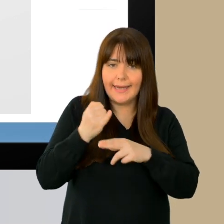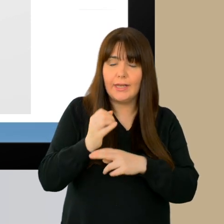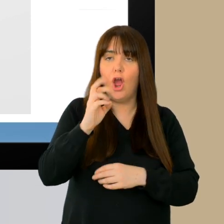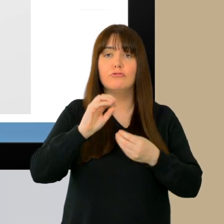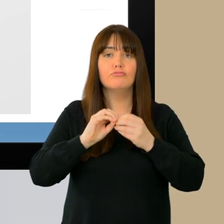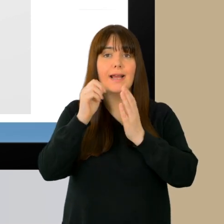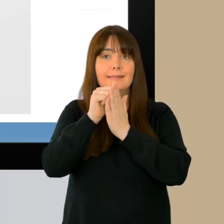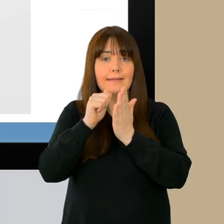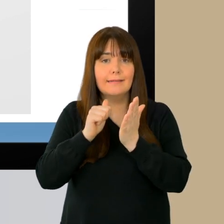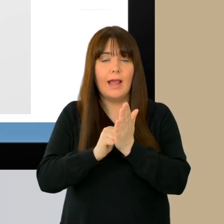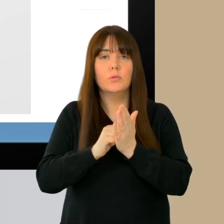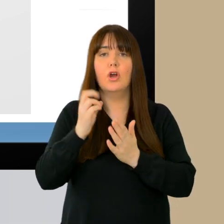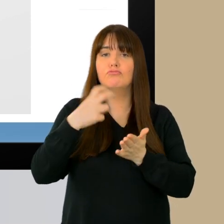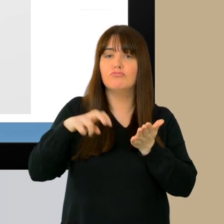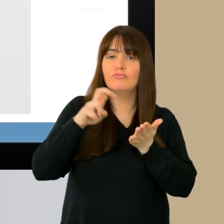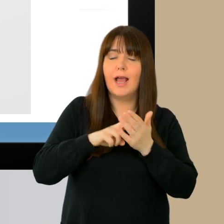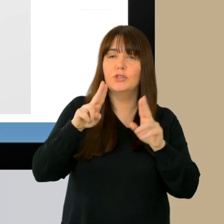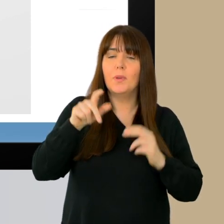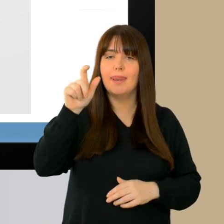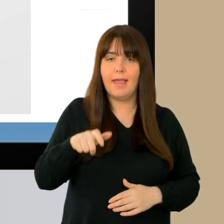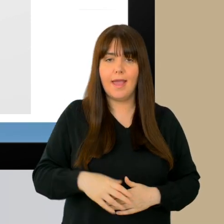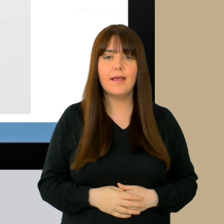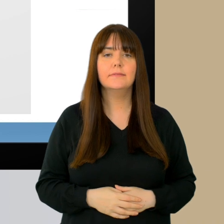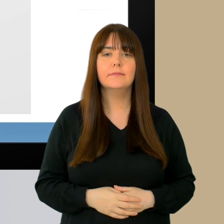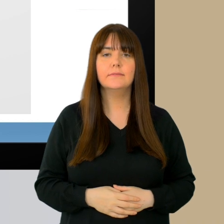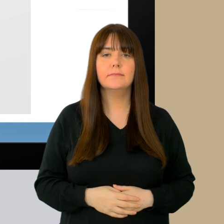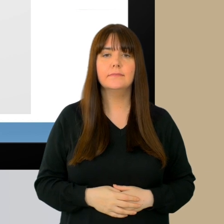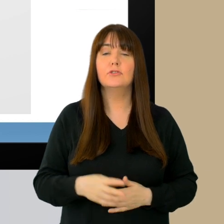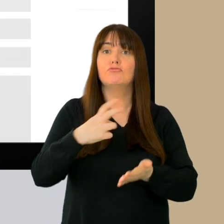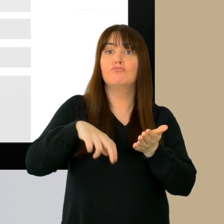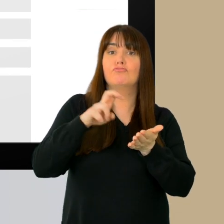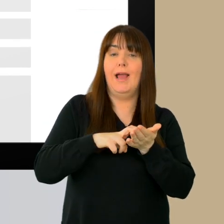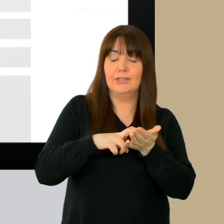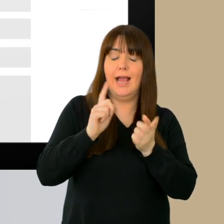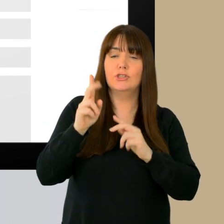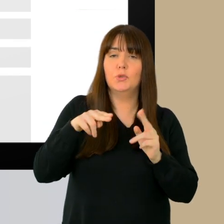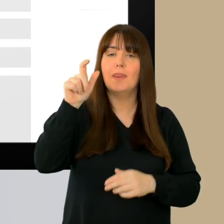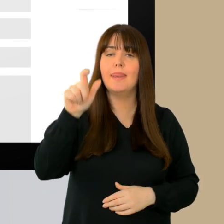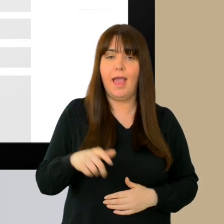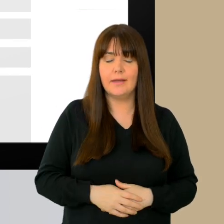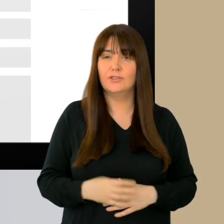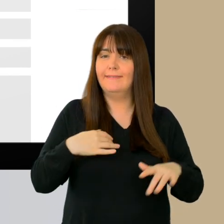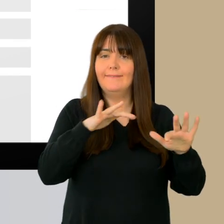Log in, Create an Account, or Register as a New Client To Register as a New Client